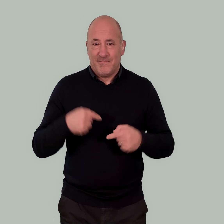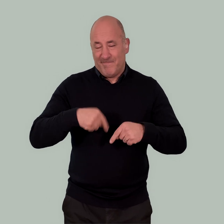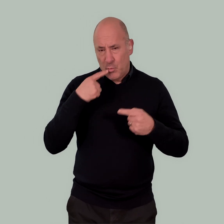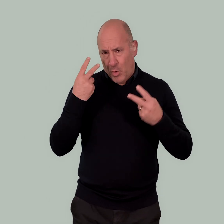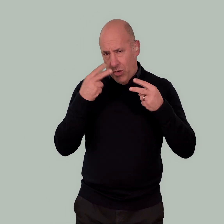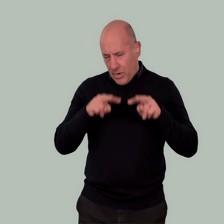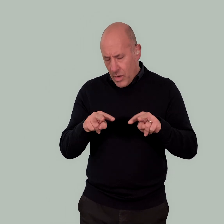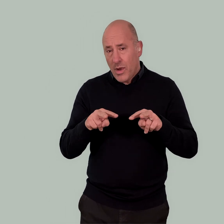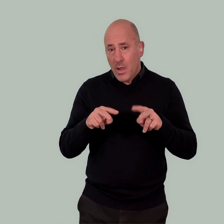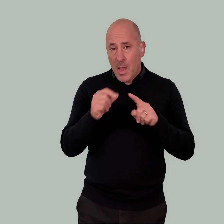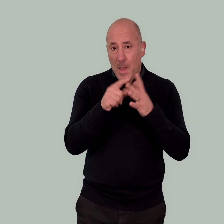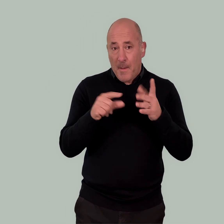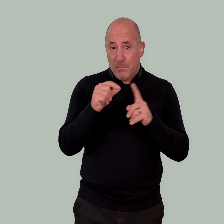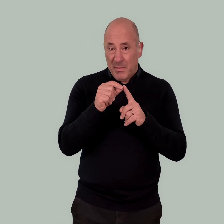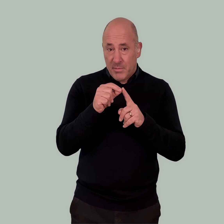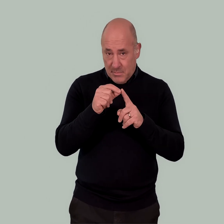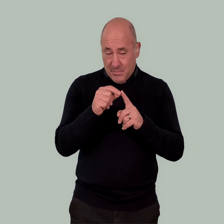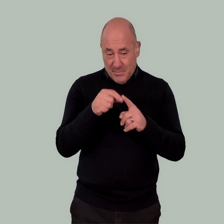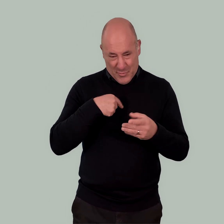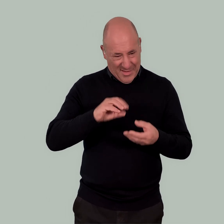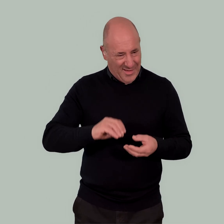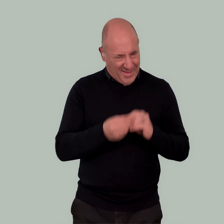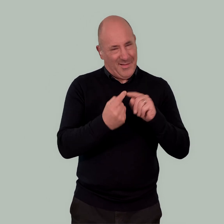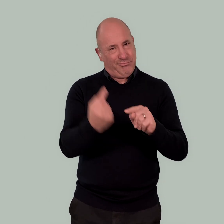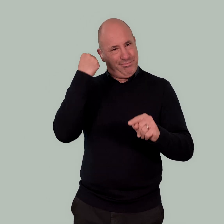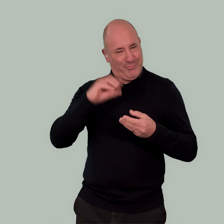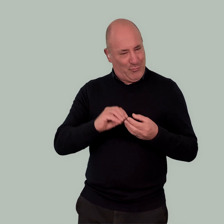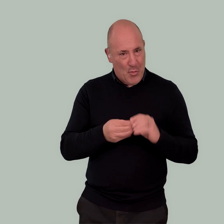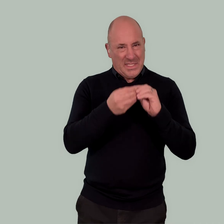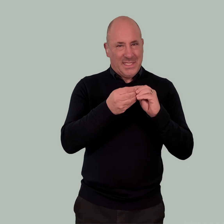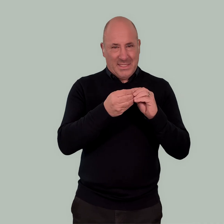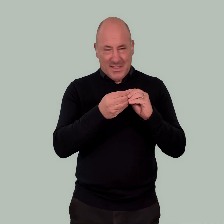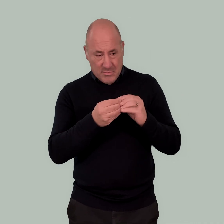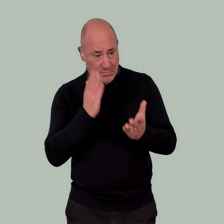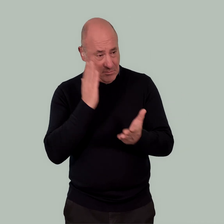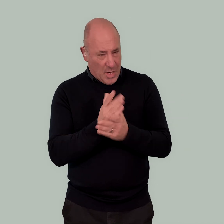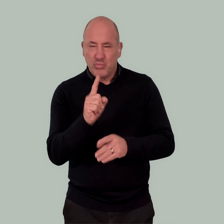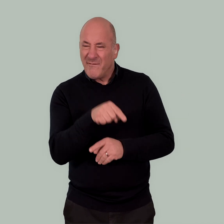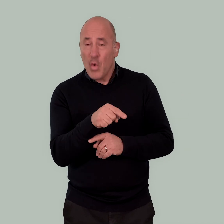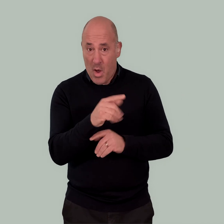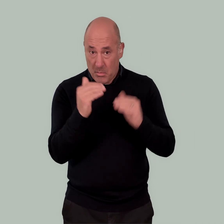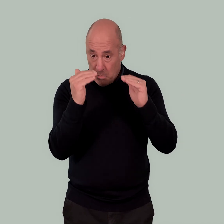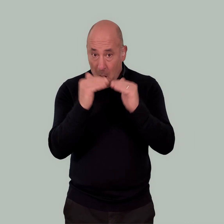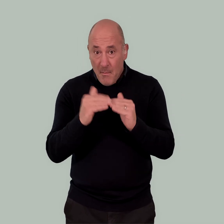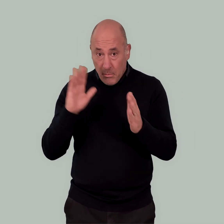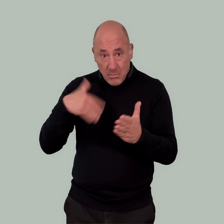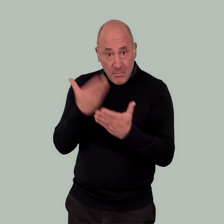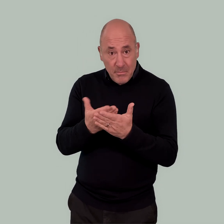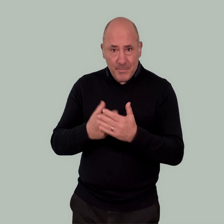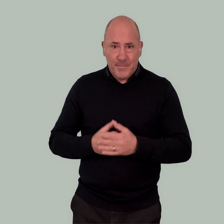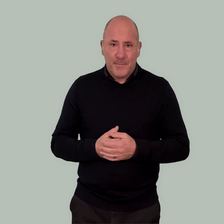The Review will examine whether PIP is meeting its intended purpose.